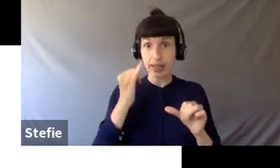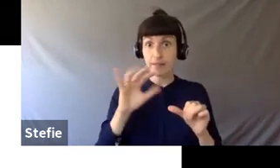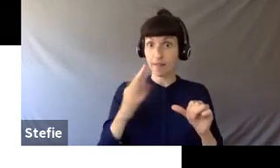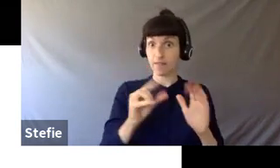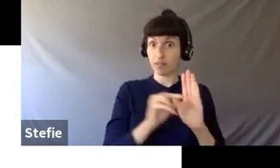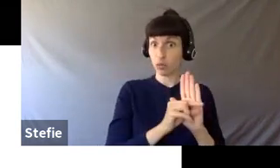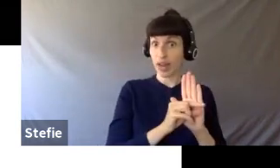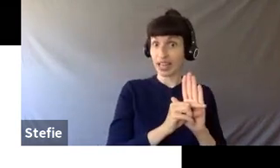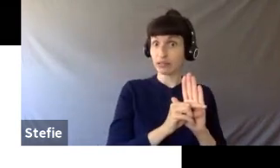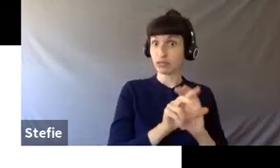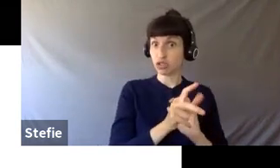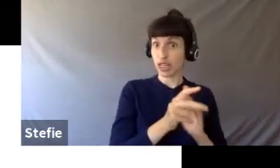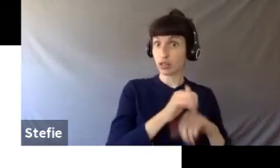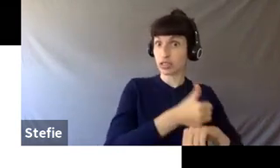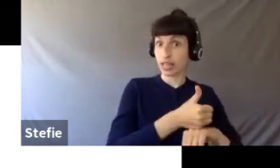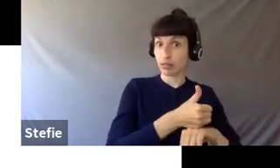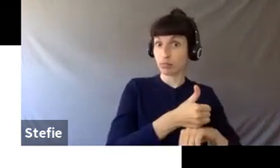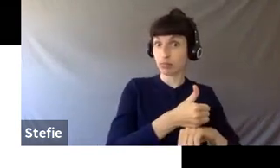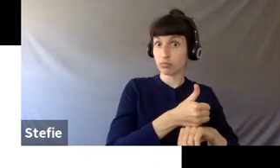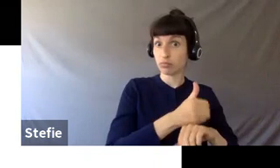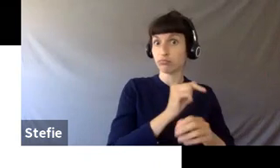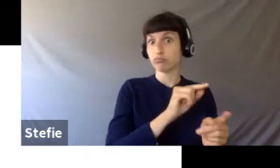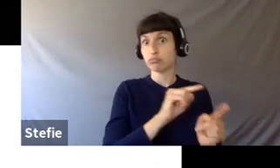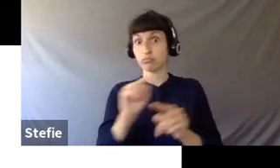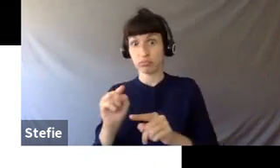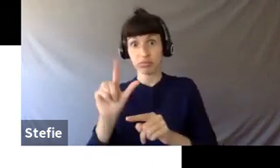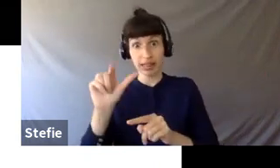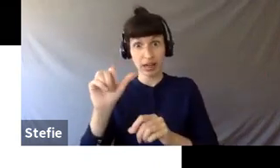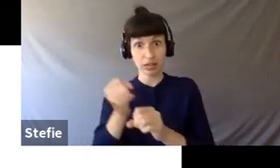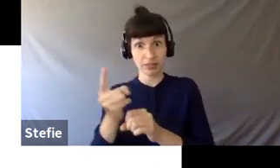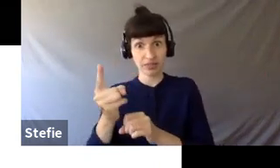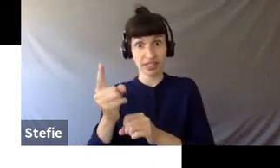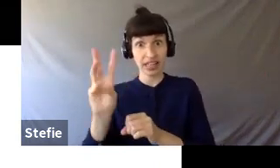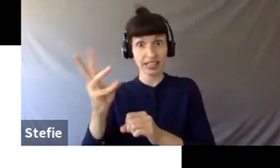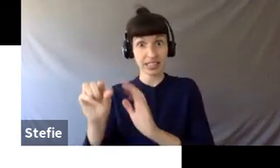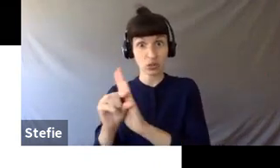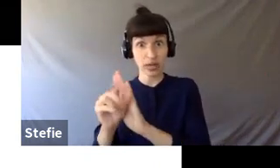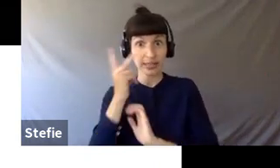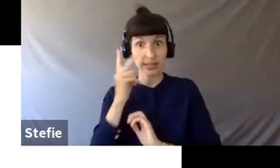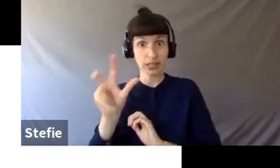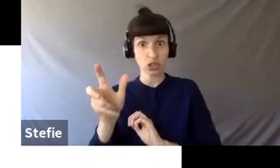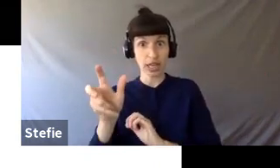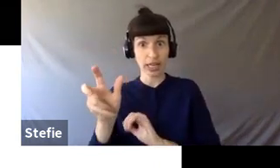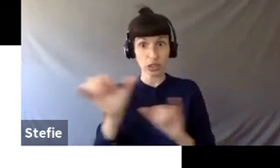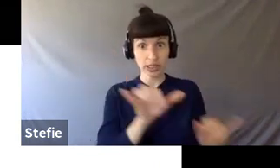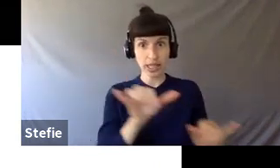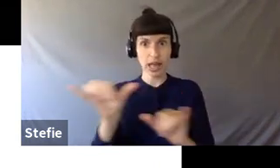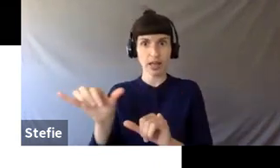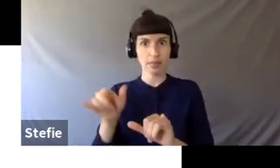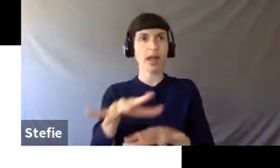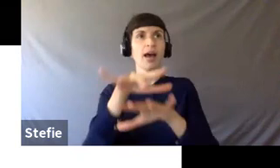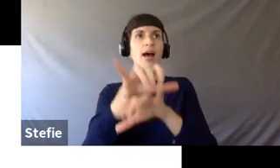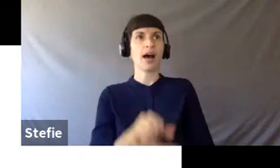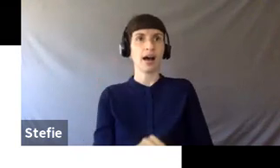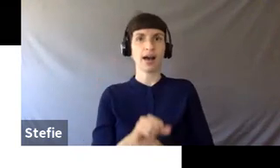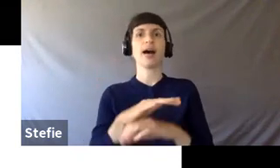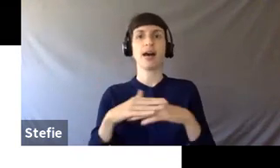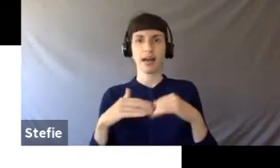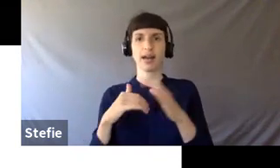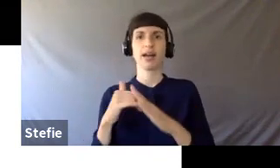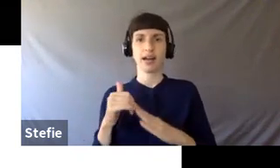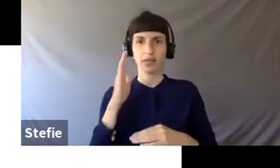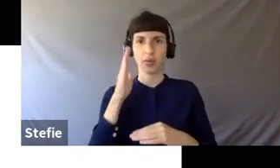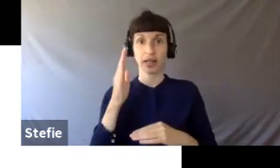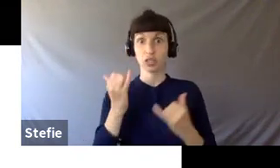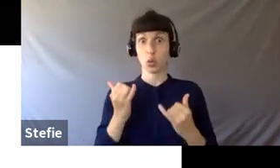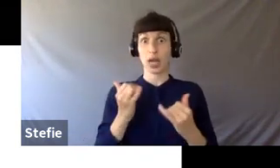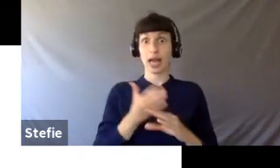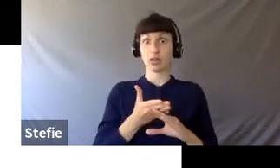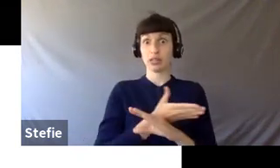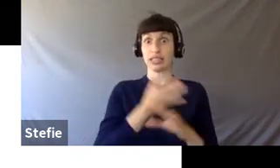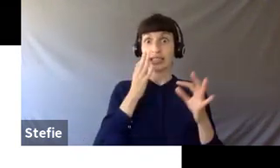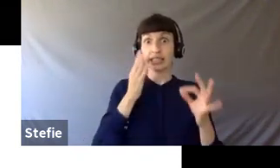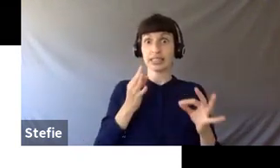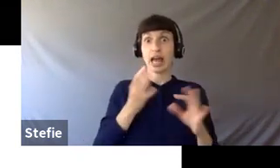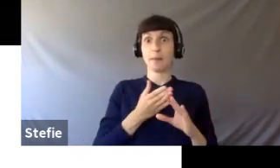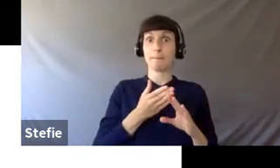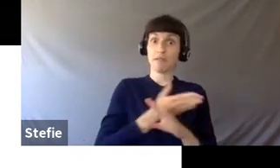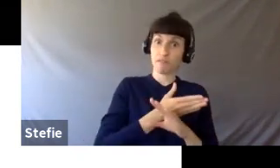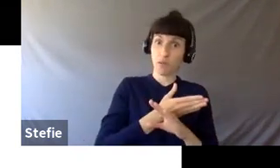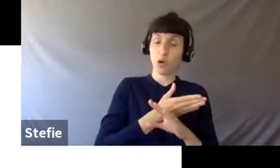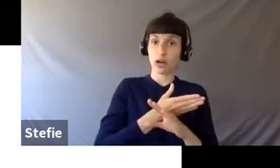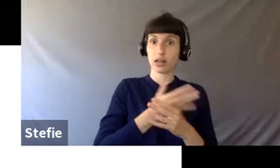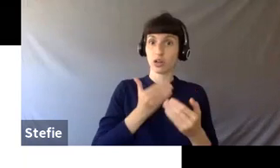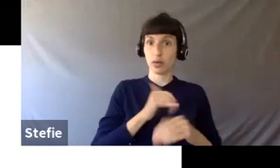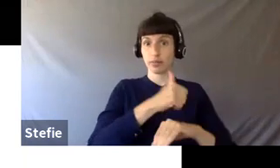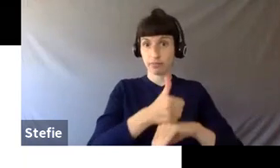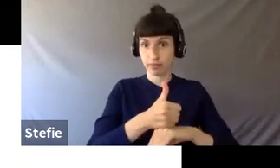I want to hide it from more thing that you said, talking about your team because consistency, consistency, consistency is what is best for your students.